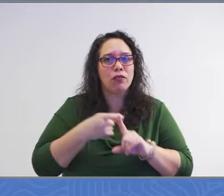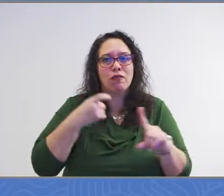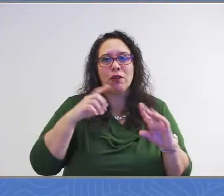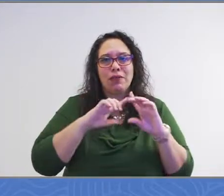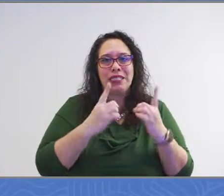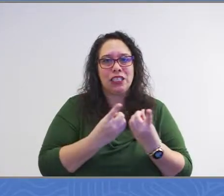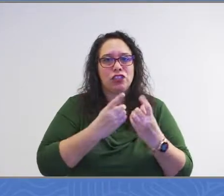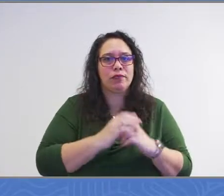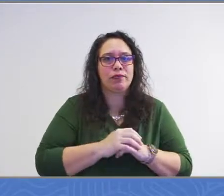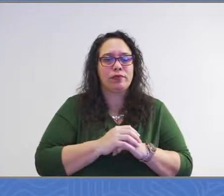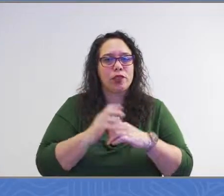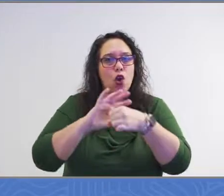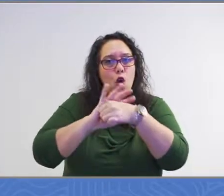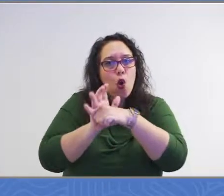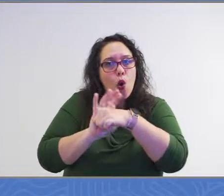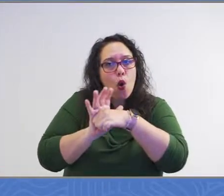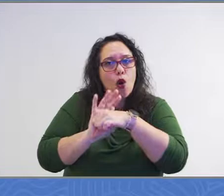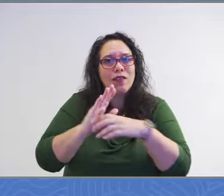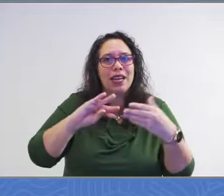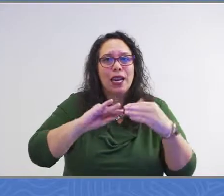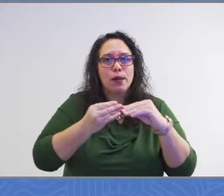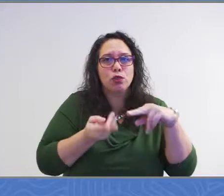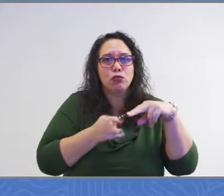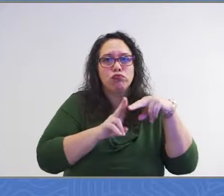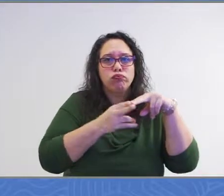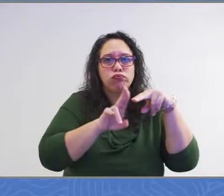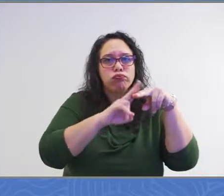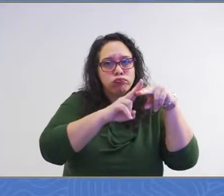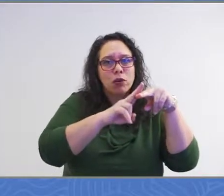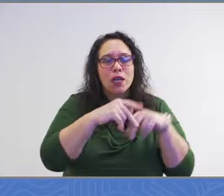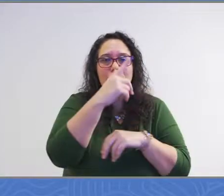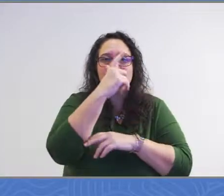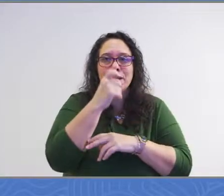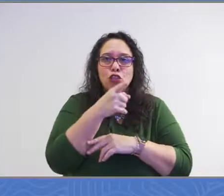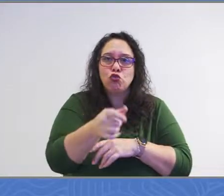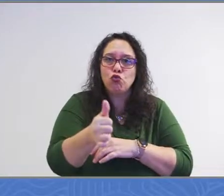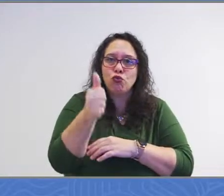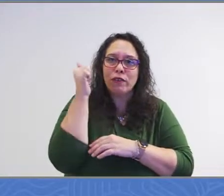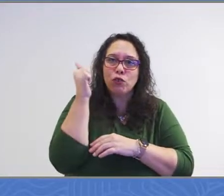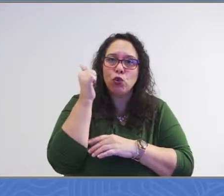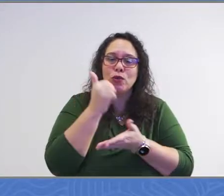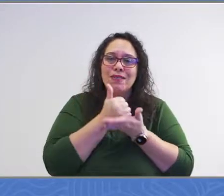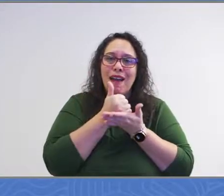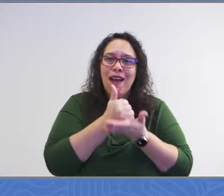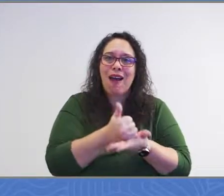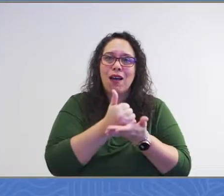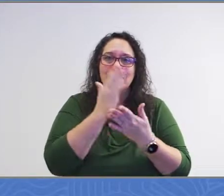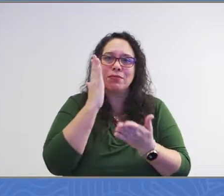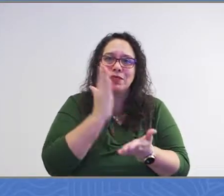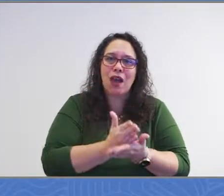The COVID-19 numbers continue to rise because you refuse to help stop the spread.